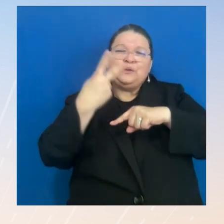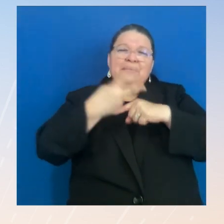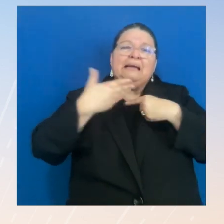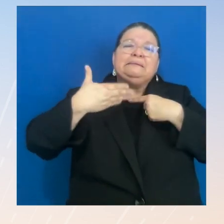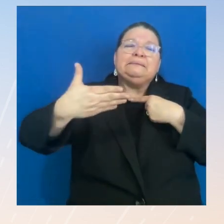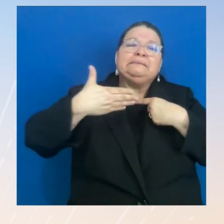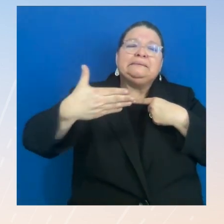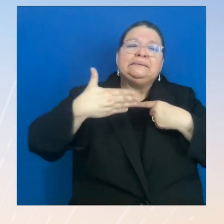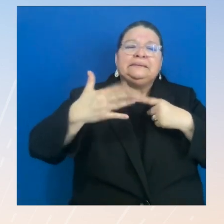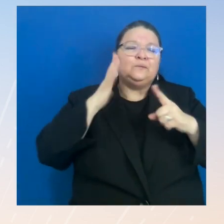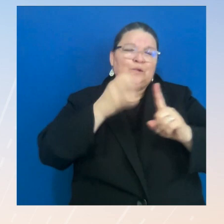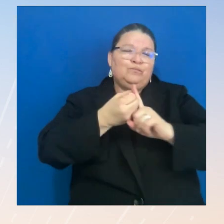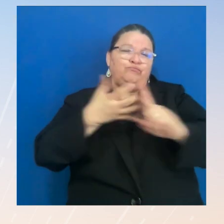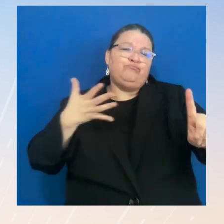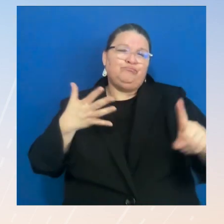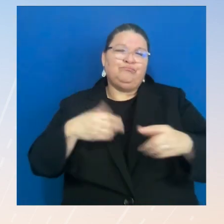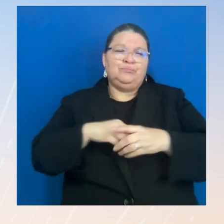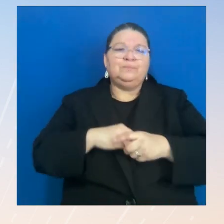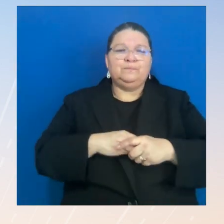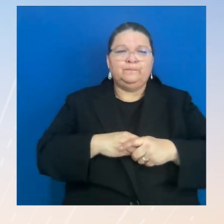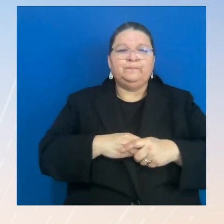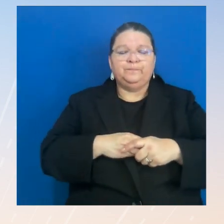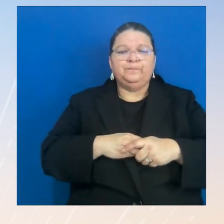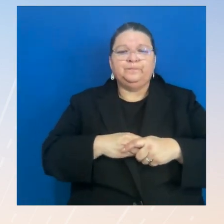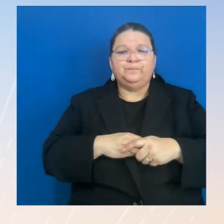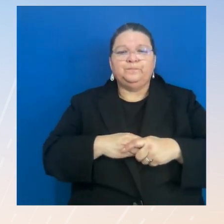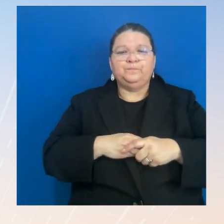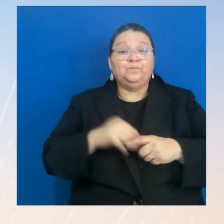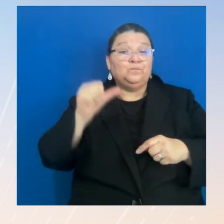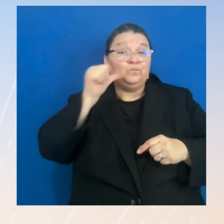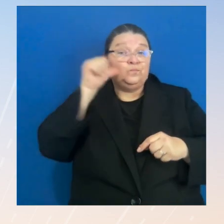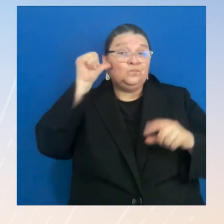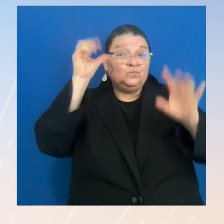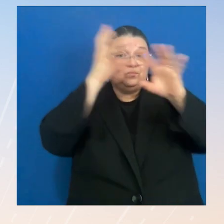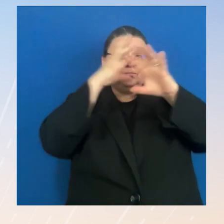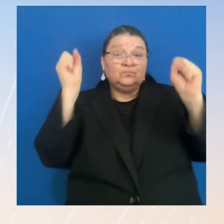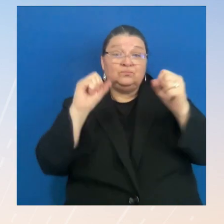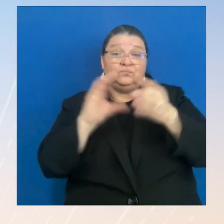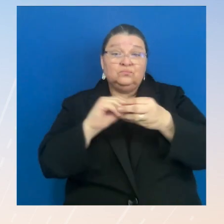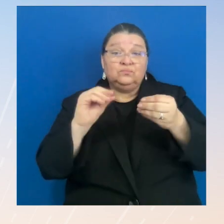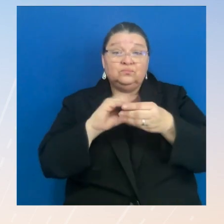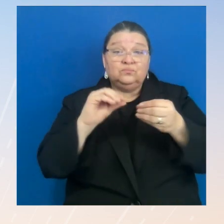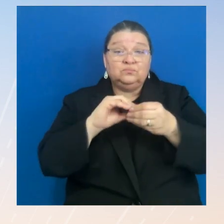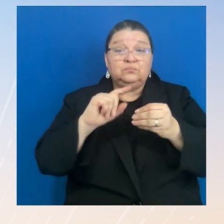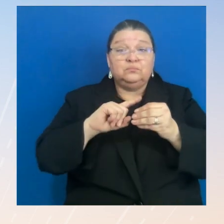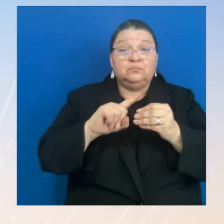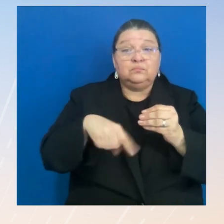about his desire to see legislation passed aimed at lowering cost of prescription drugs and childcare.